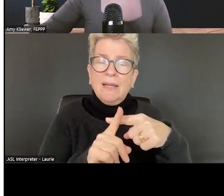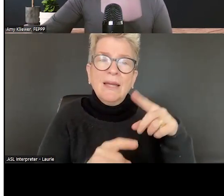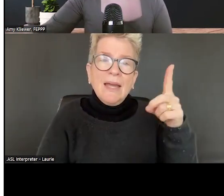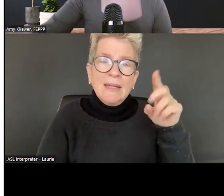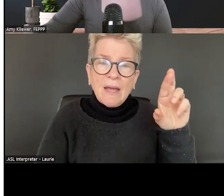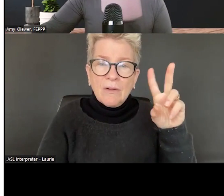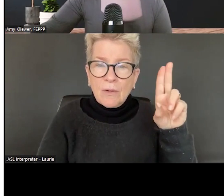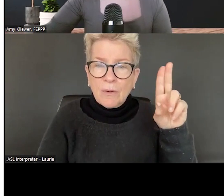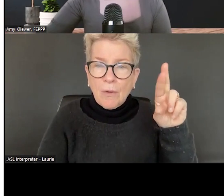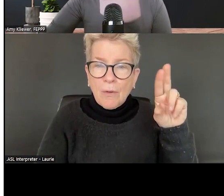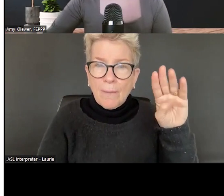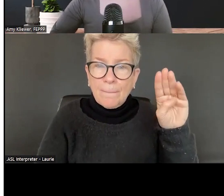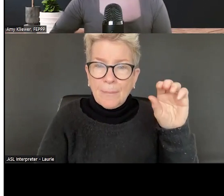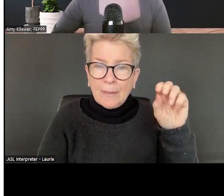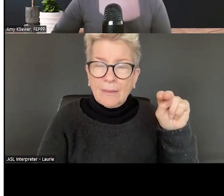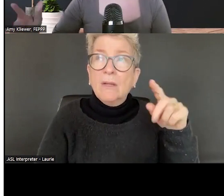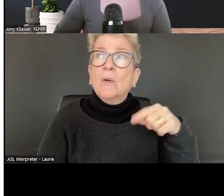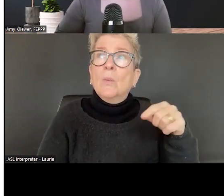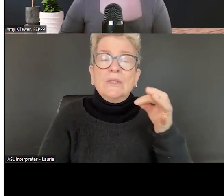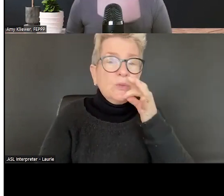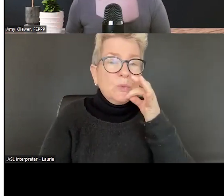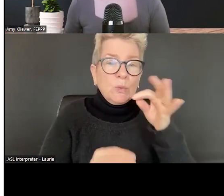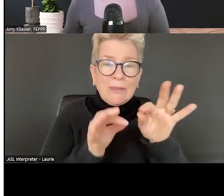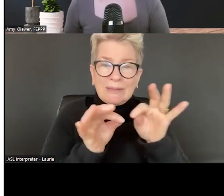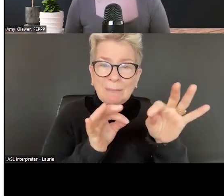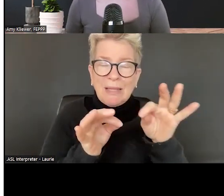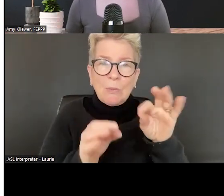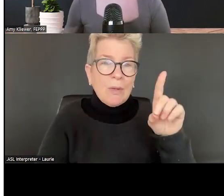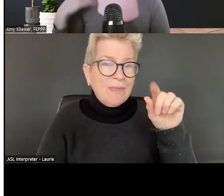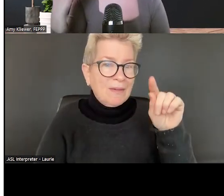of what the data shows on that which I think is really interesting. But what I